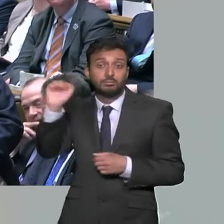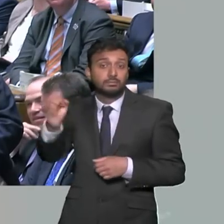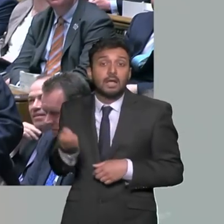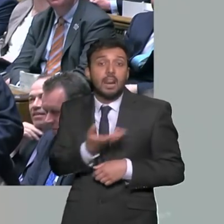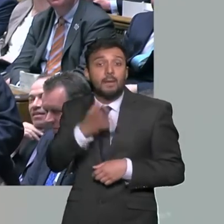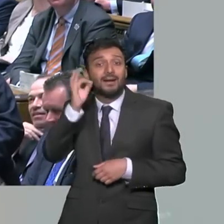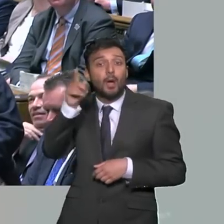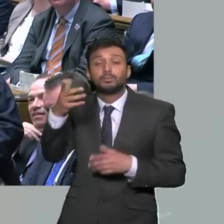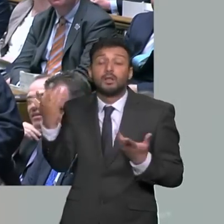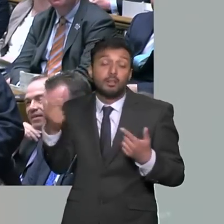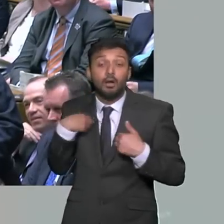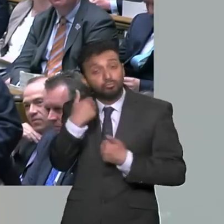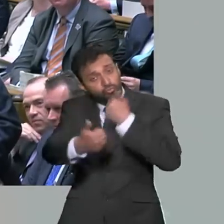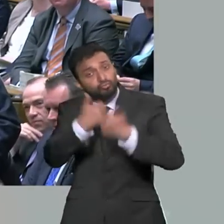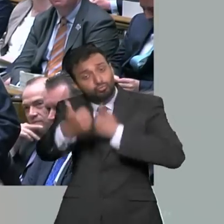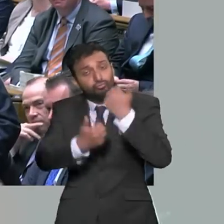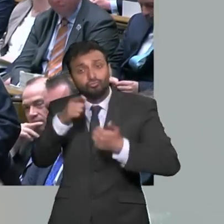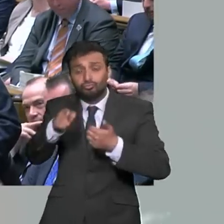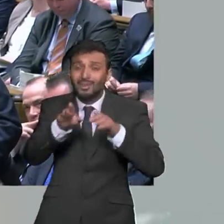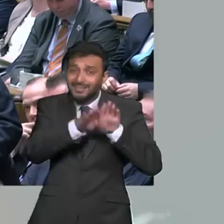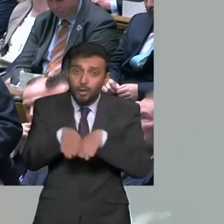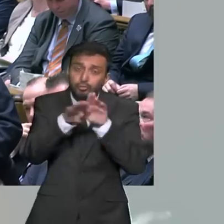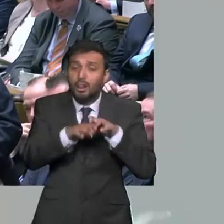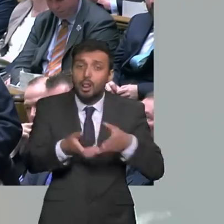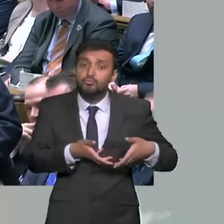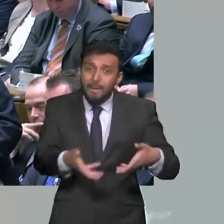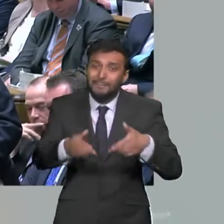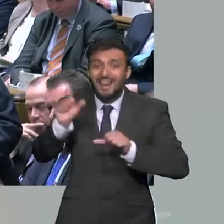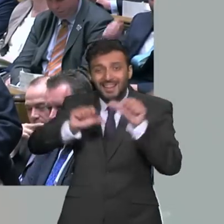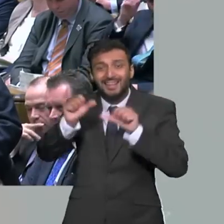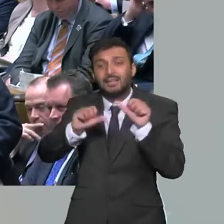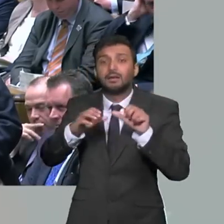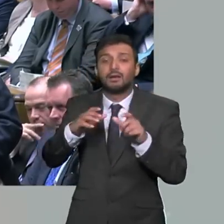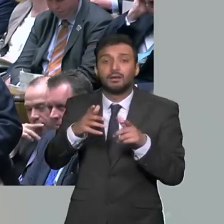Friend on his campaign for a national rugby league museum and I urge him to take it up